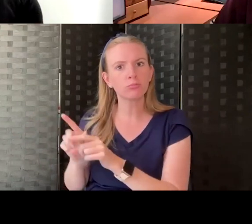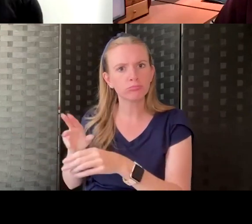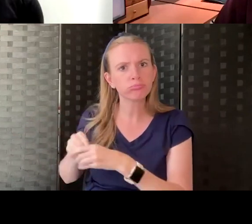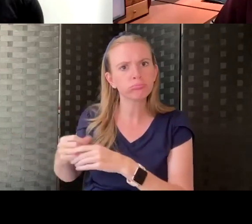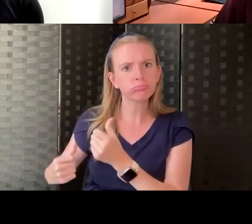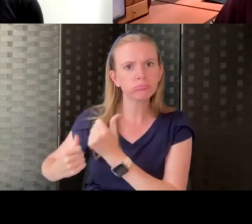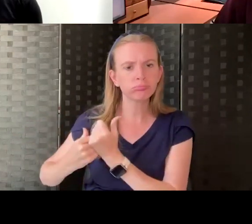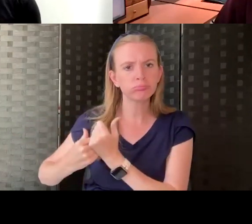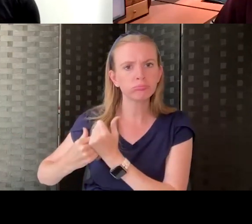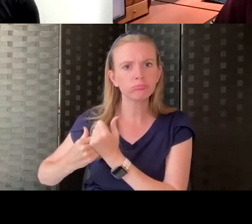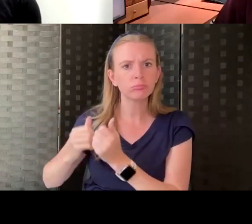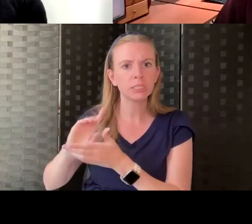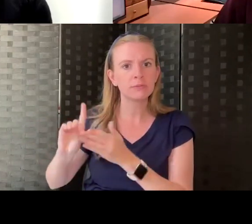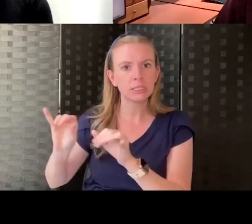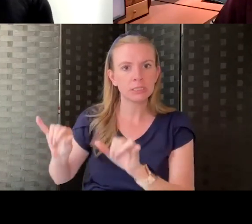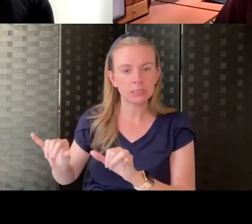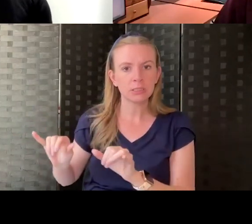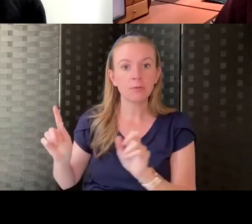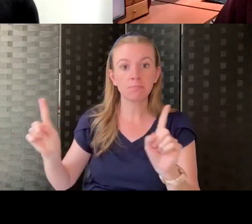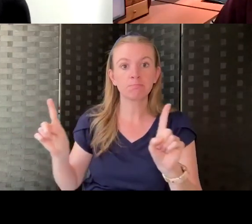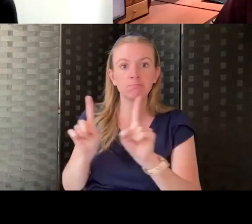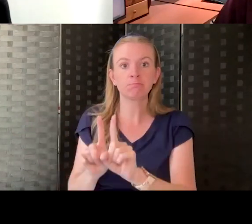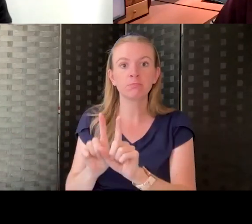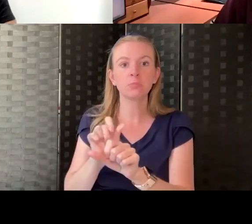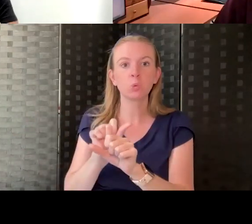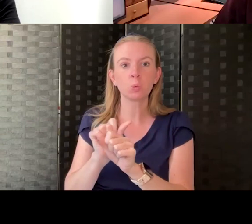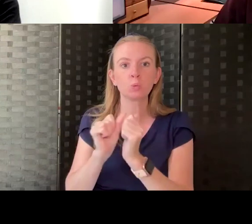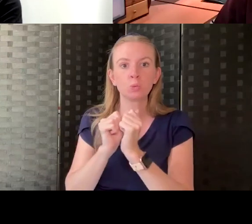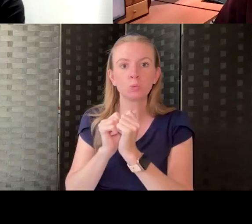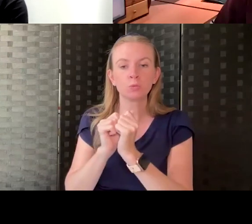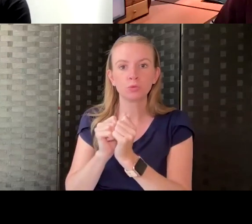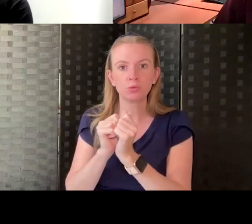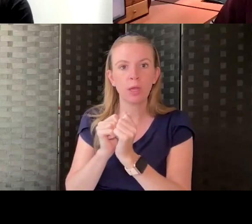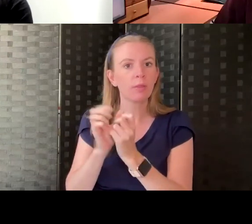favor of design systems. Work with that engineer on whatever feature they may be